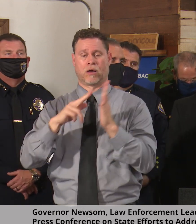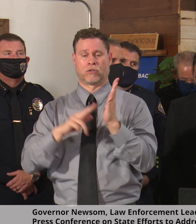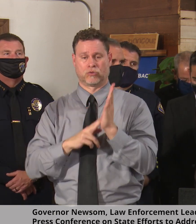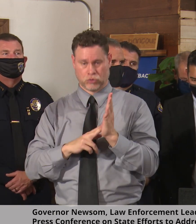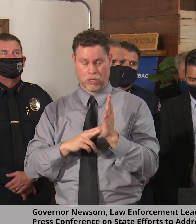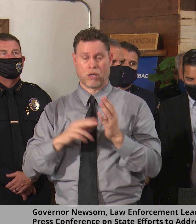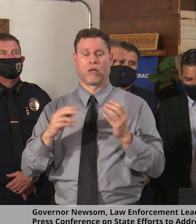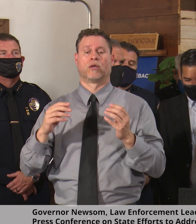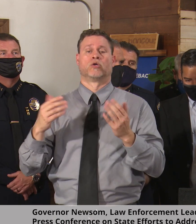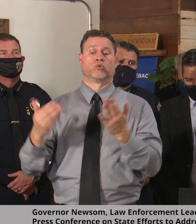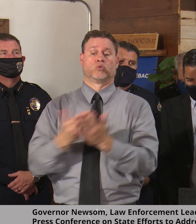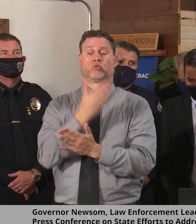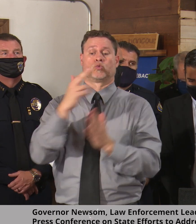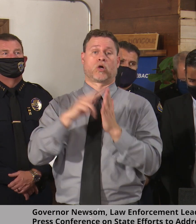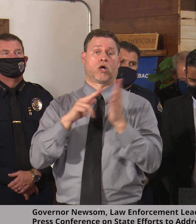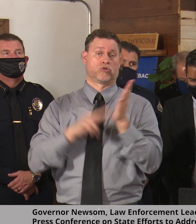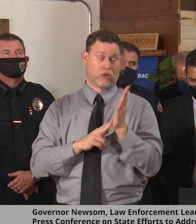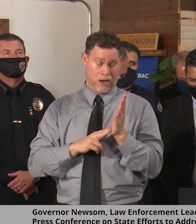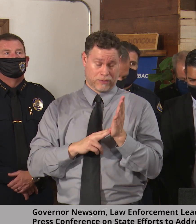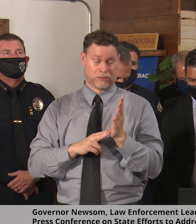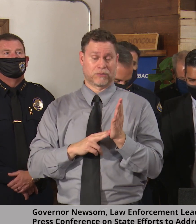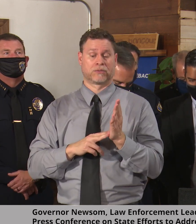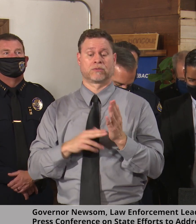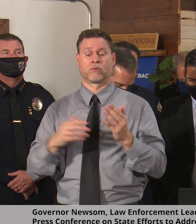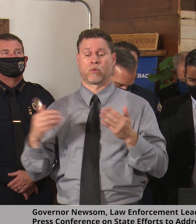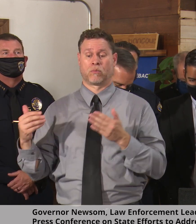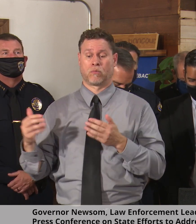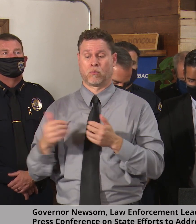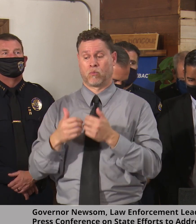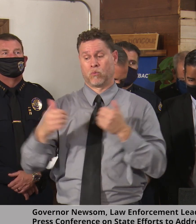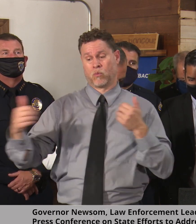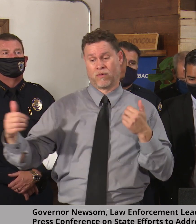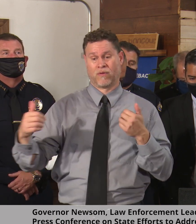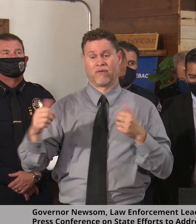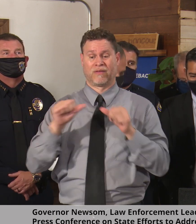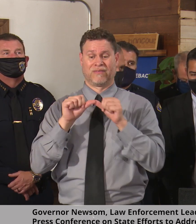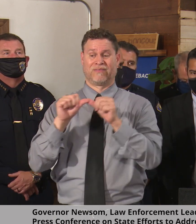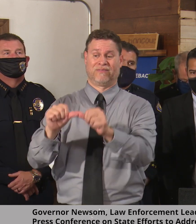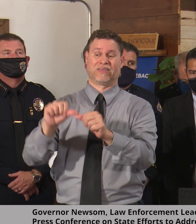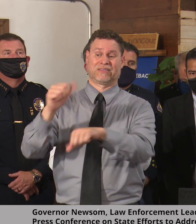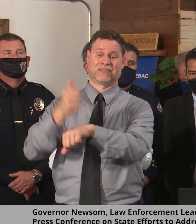number of new contracts. We are moving away from fixed sites. All these mayors have done the same